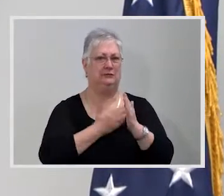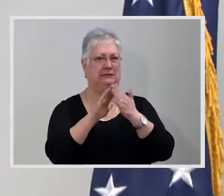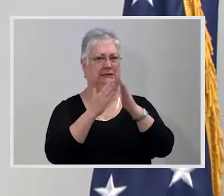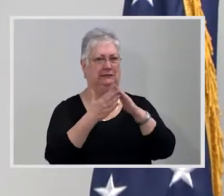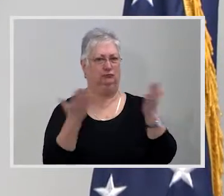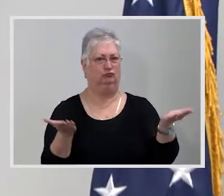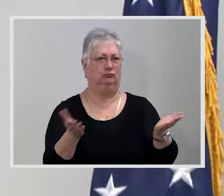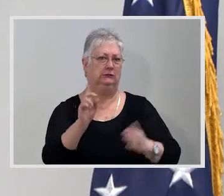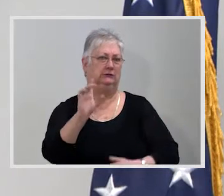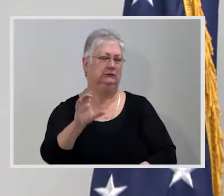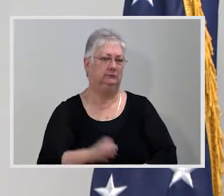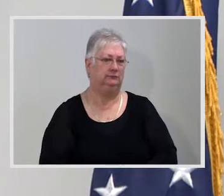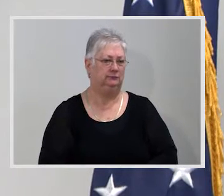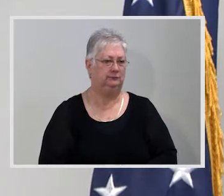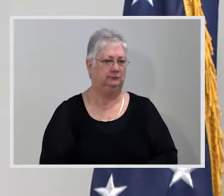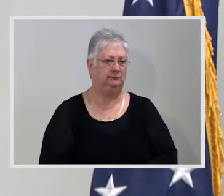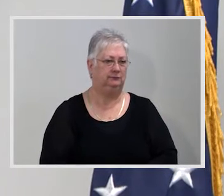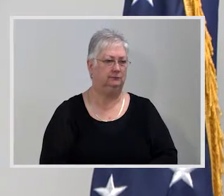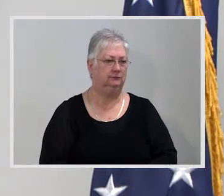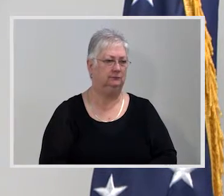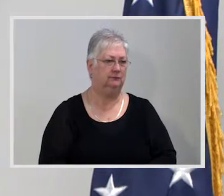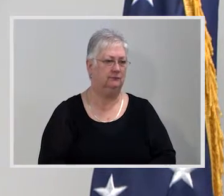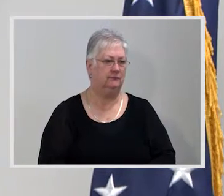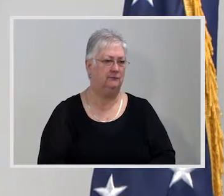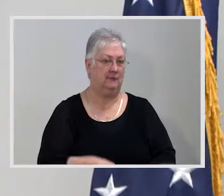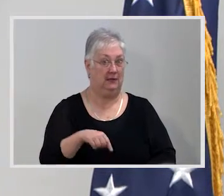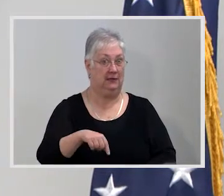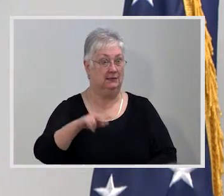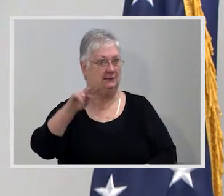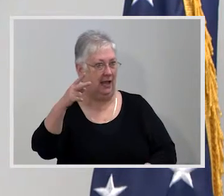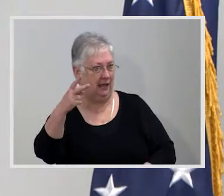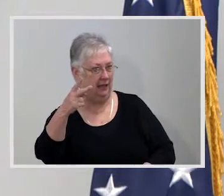BUDGET ENGAGEMENT FORUM FOR THIS YEAR'S BUDGET SEASON.